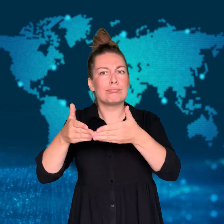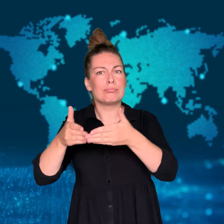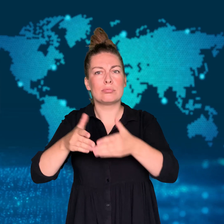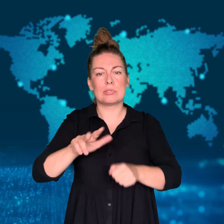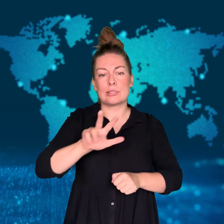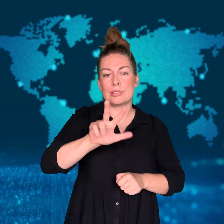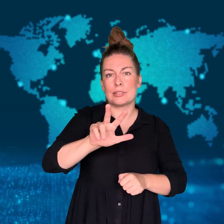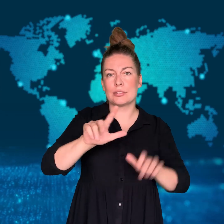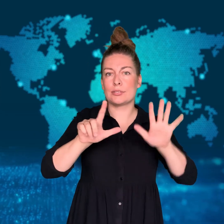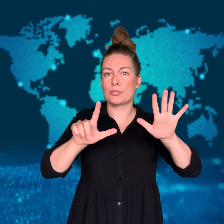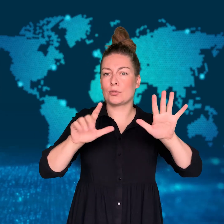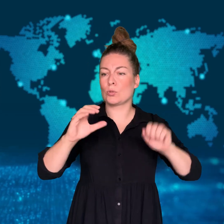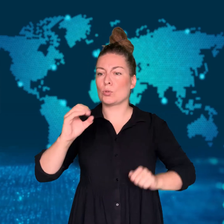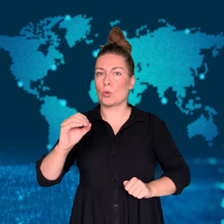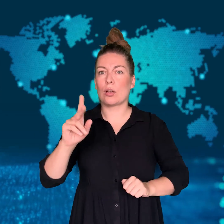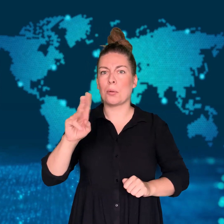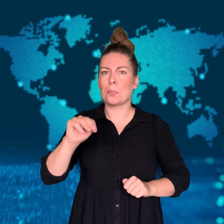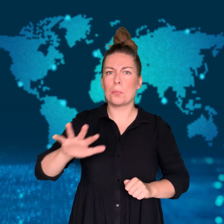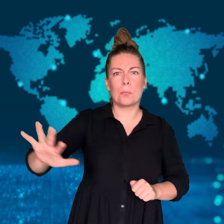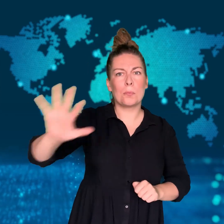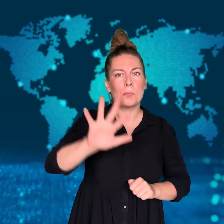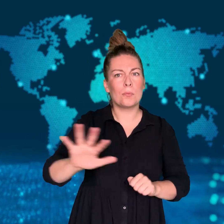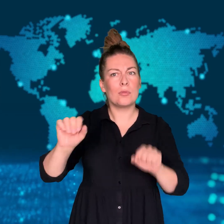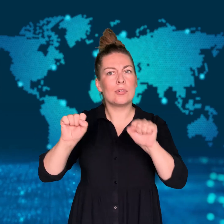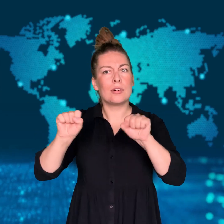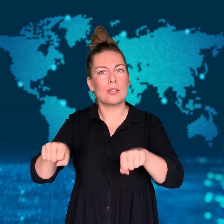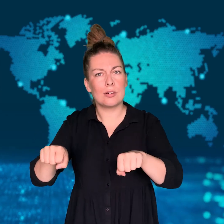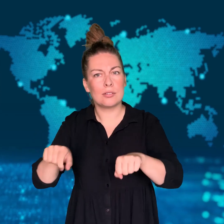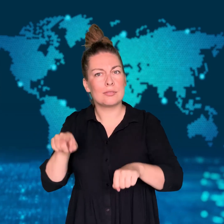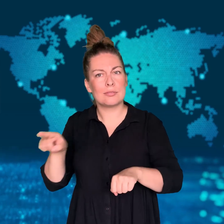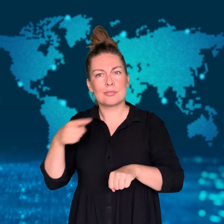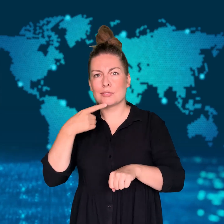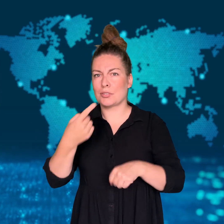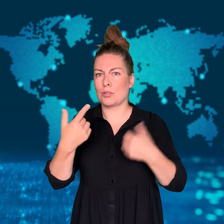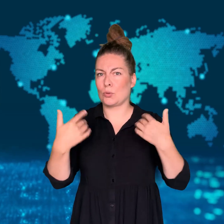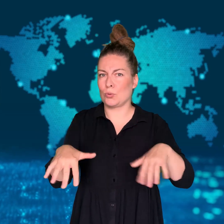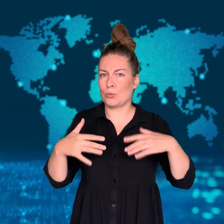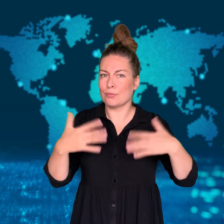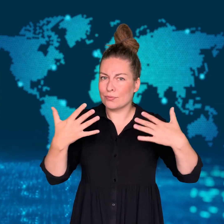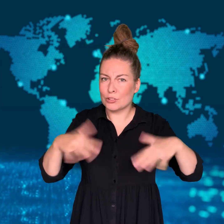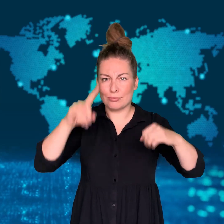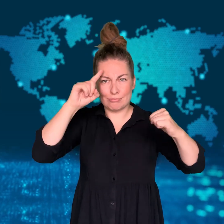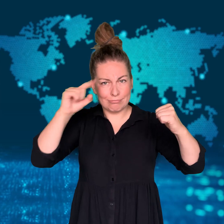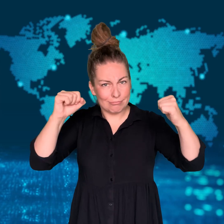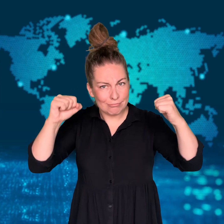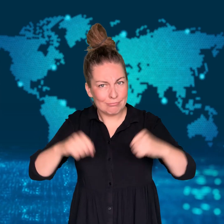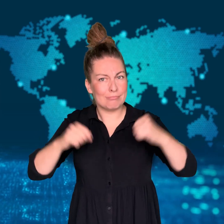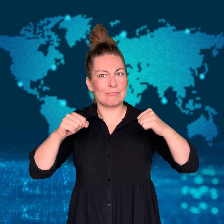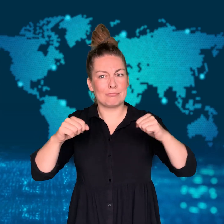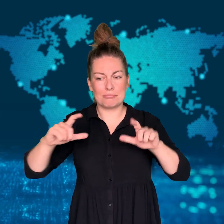The zone in question has been claimed by